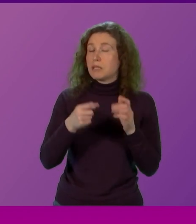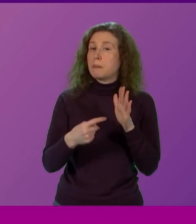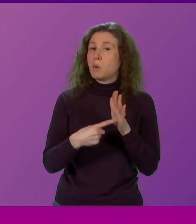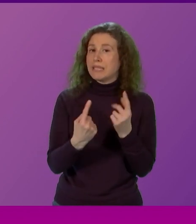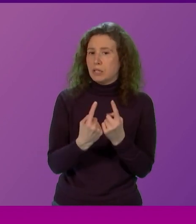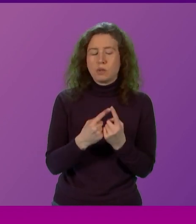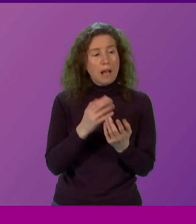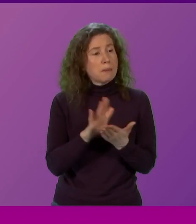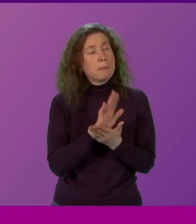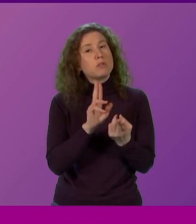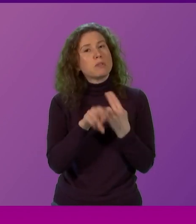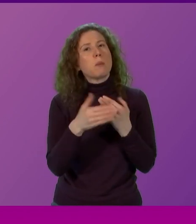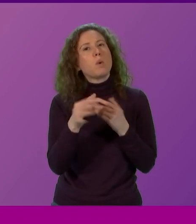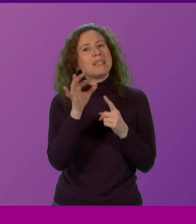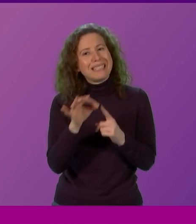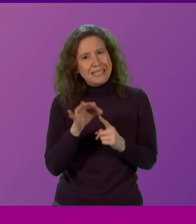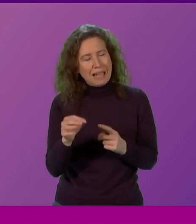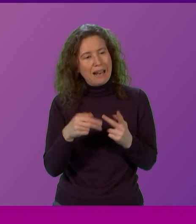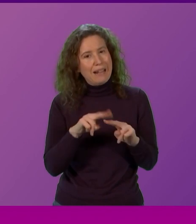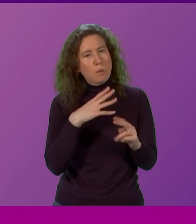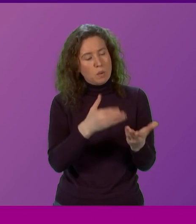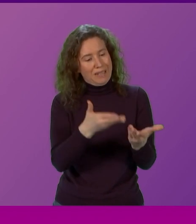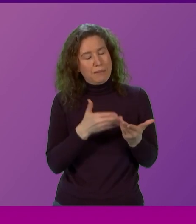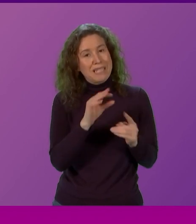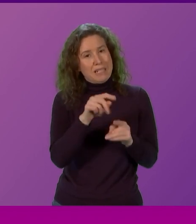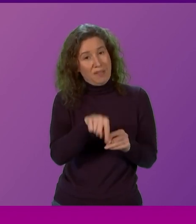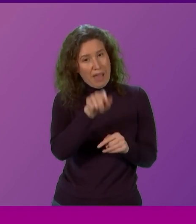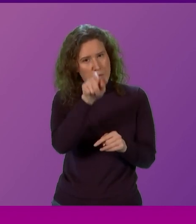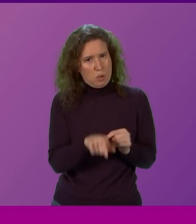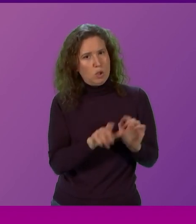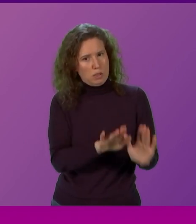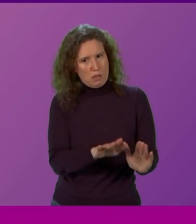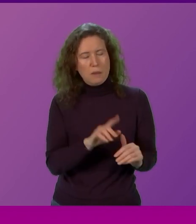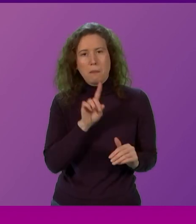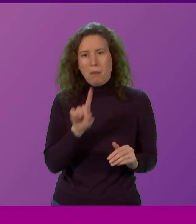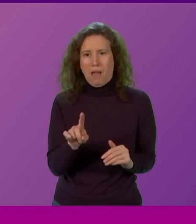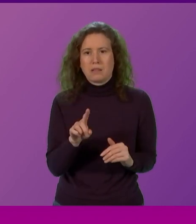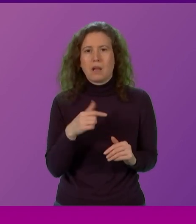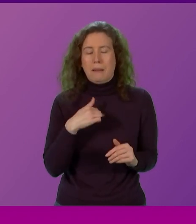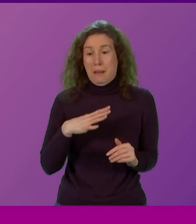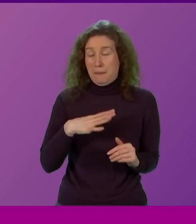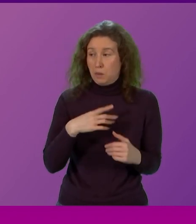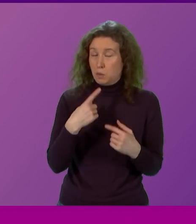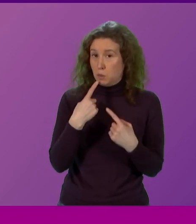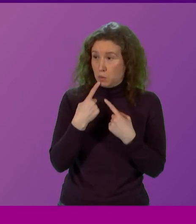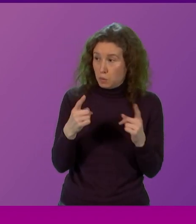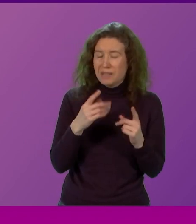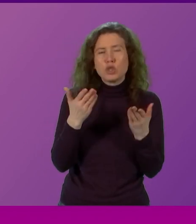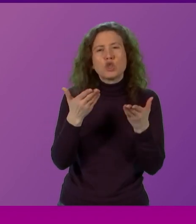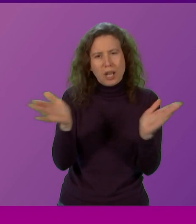I am happy to respond in more detail if he wants to send me the details of that individual case, but what I am about to say has general applicability.